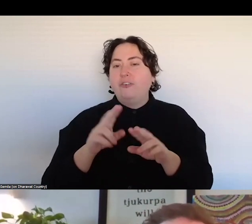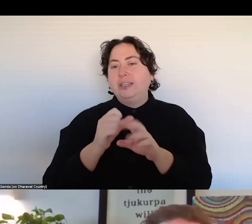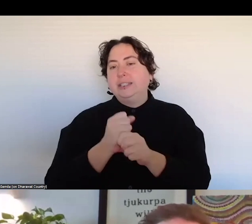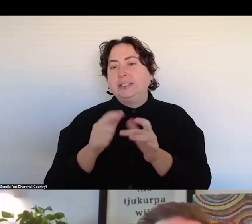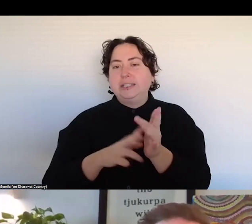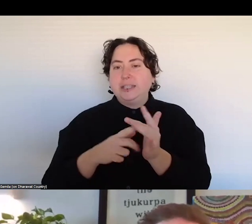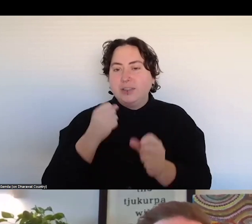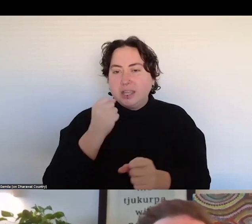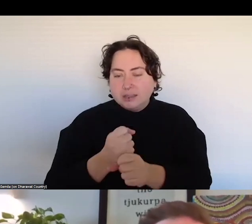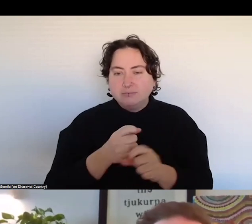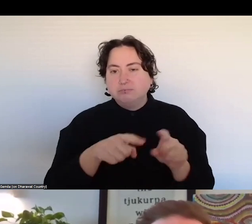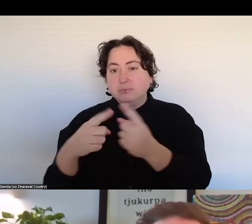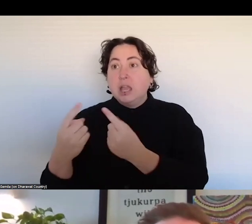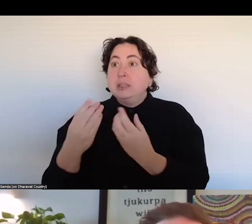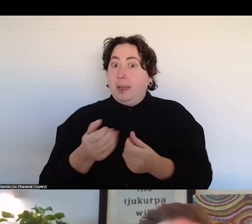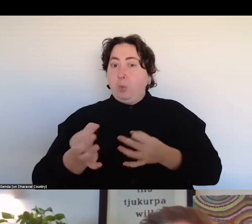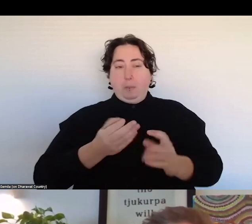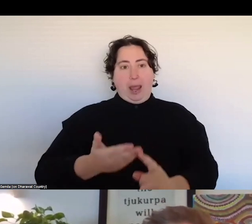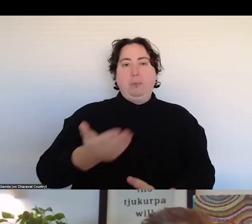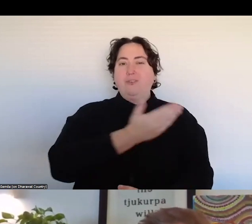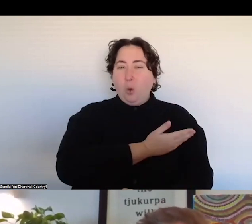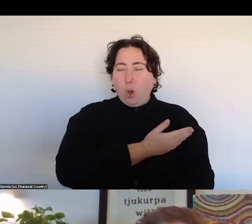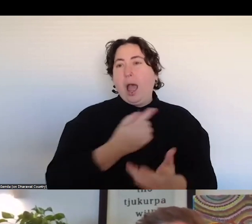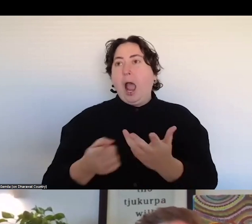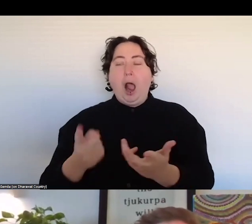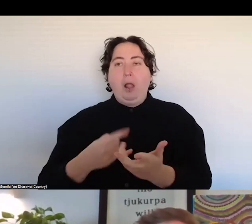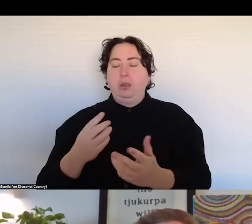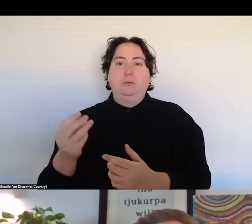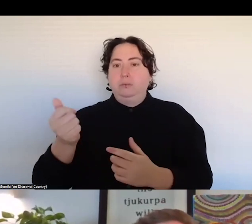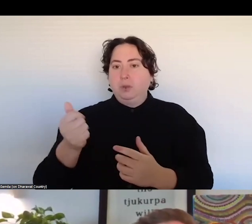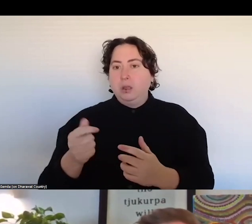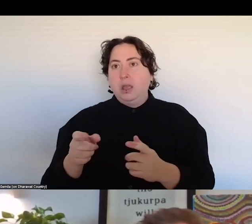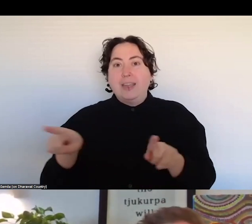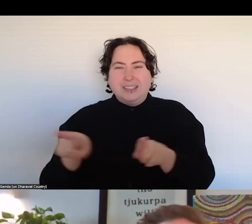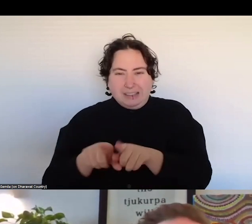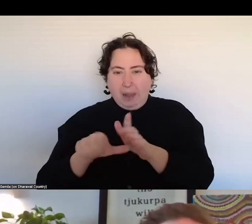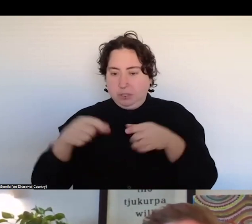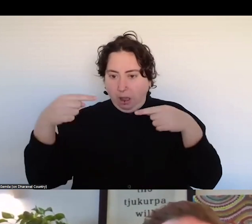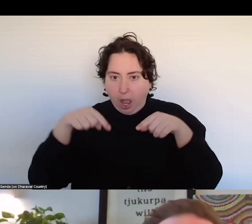with intense periods of activity including a production during the Melbourne International arts